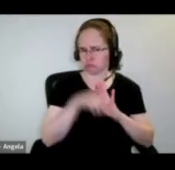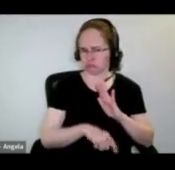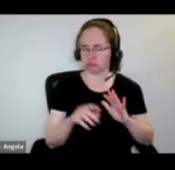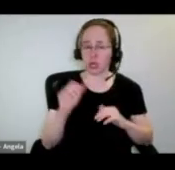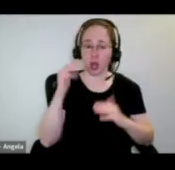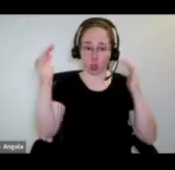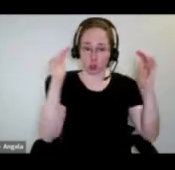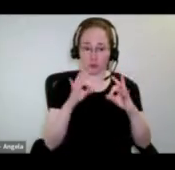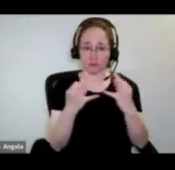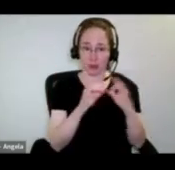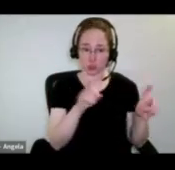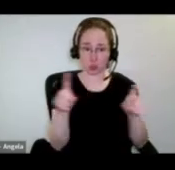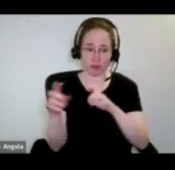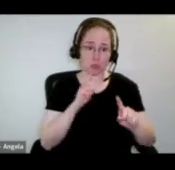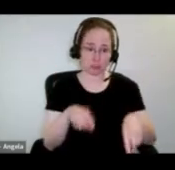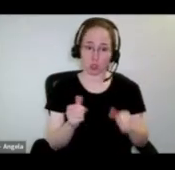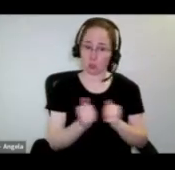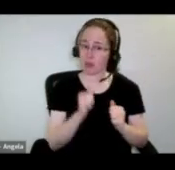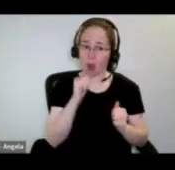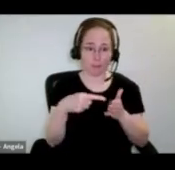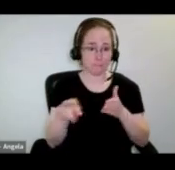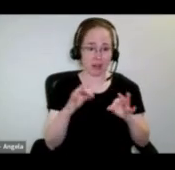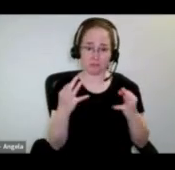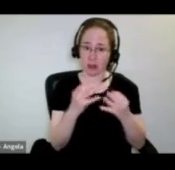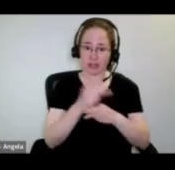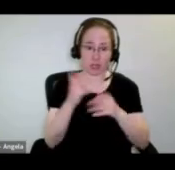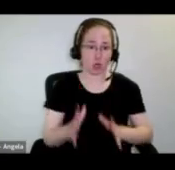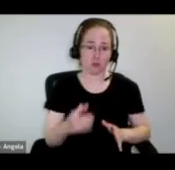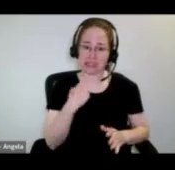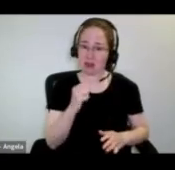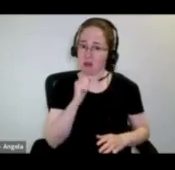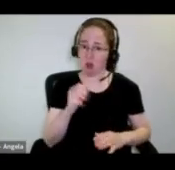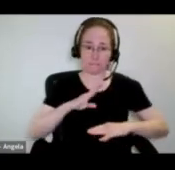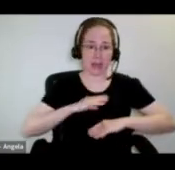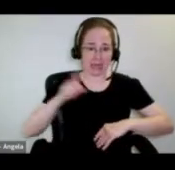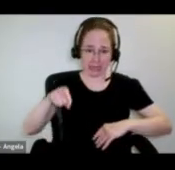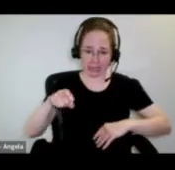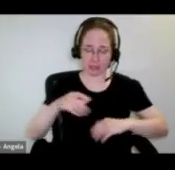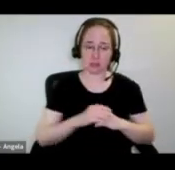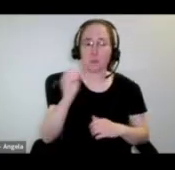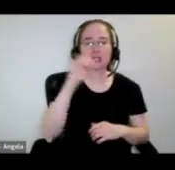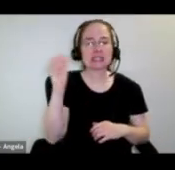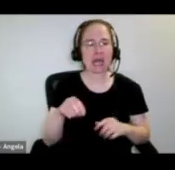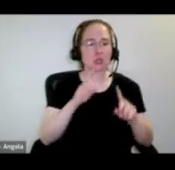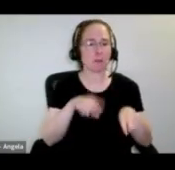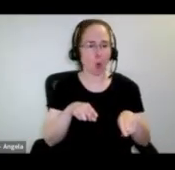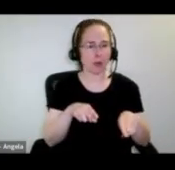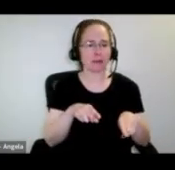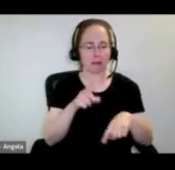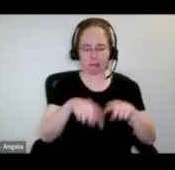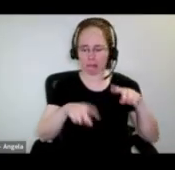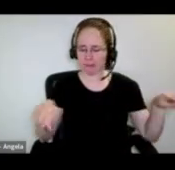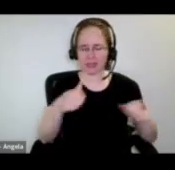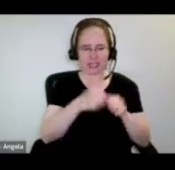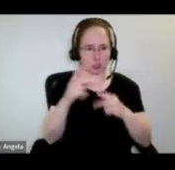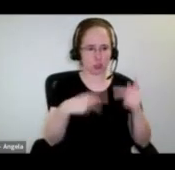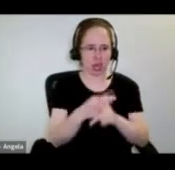Laura Vegas: And if… and if you dig a little bit deeper in the adult family survey respondents with unpaid family caregivers who said they had unmet needs.